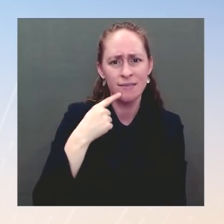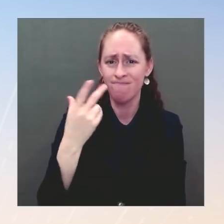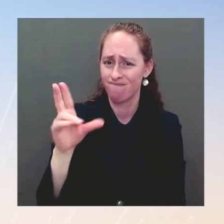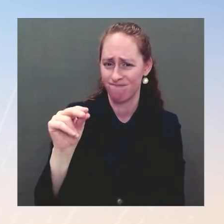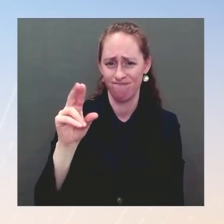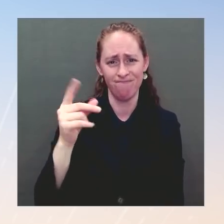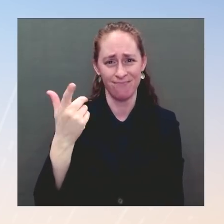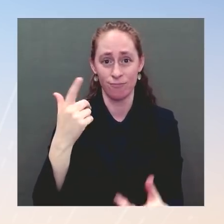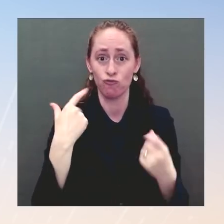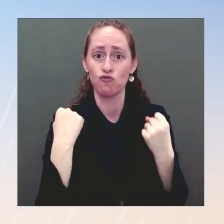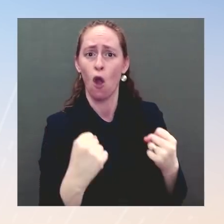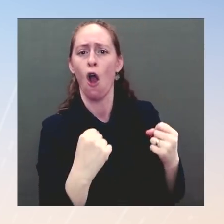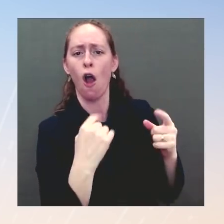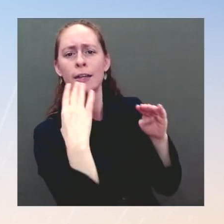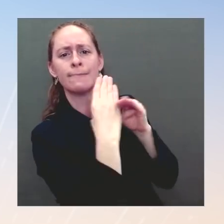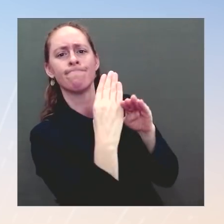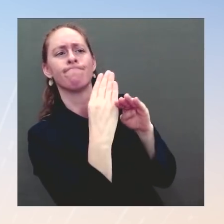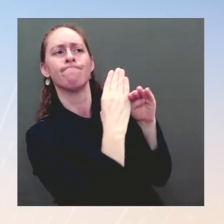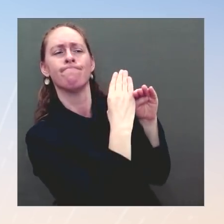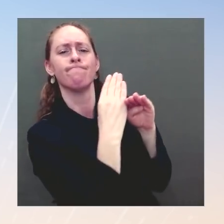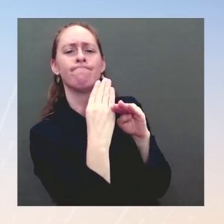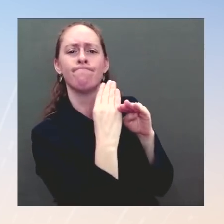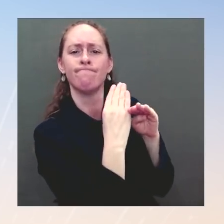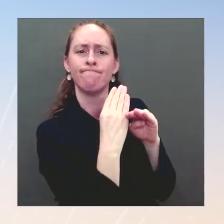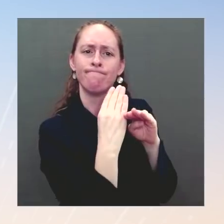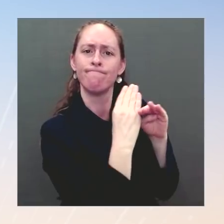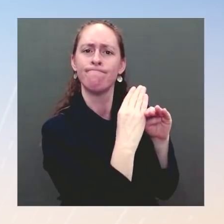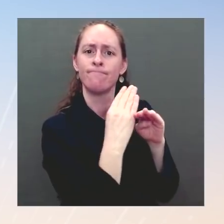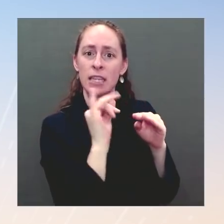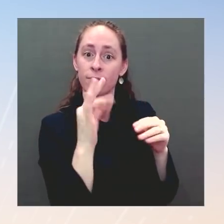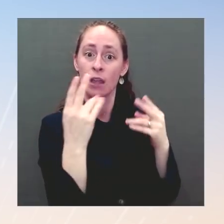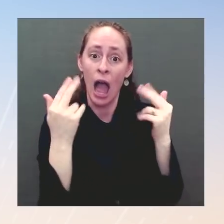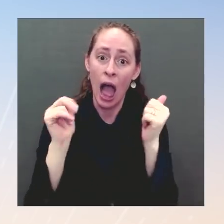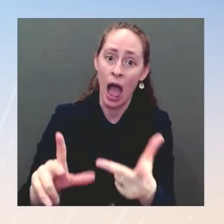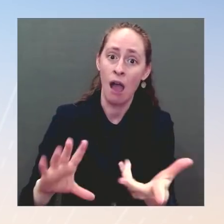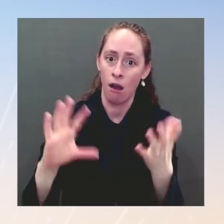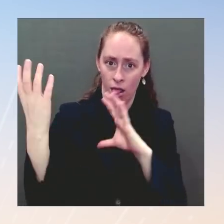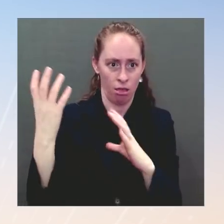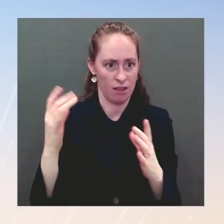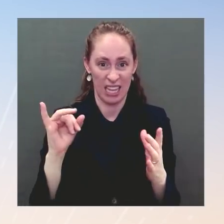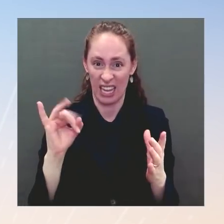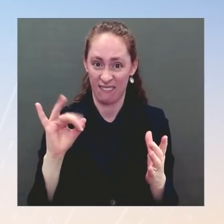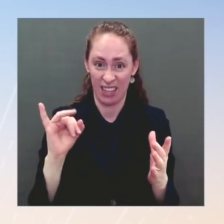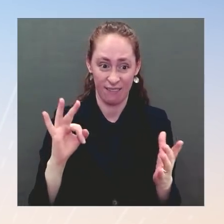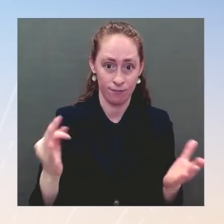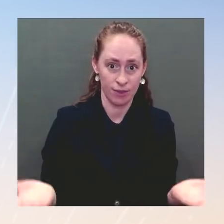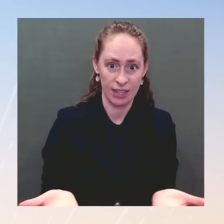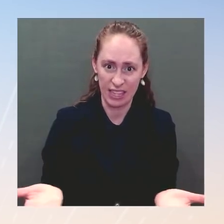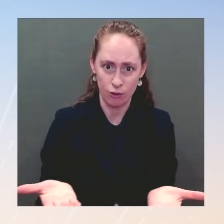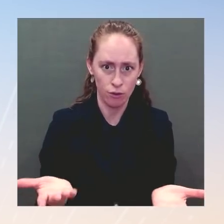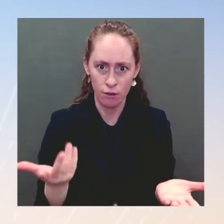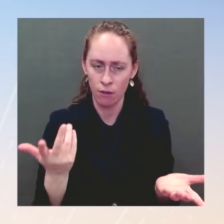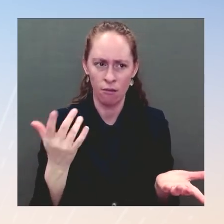and talk about that if there is no threat? Ms. Psaki: Because we anticipate that there could be continuing threats in the future,